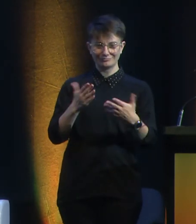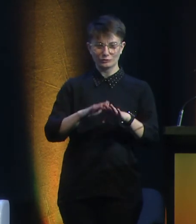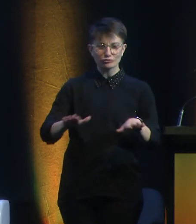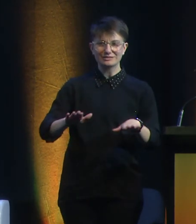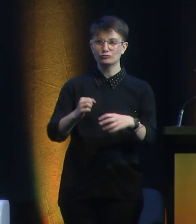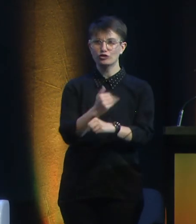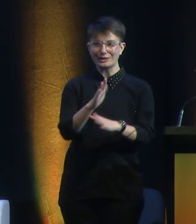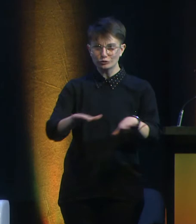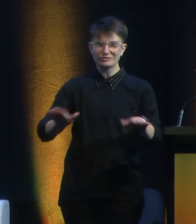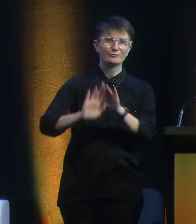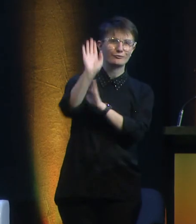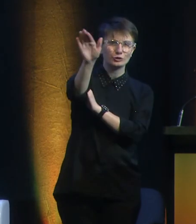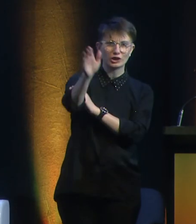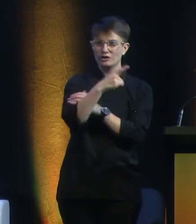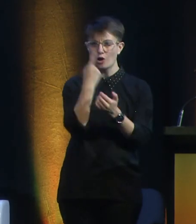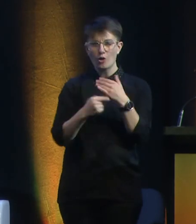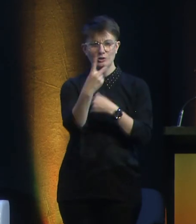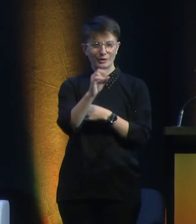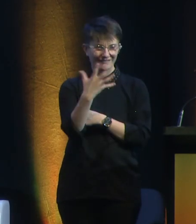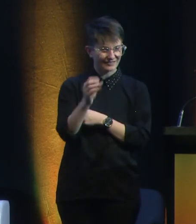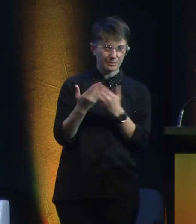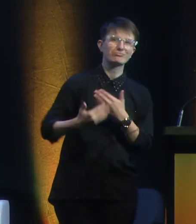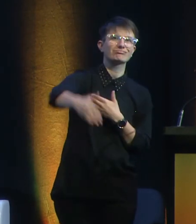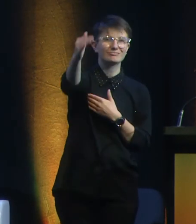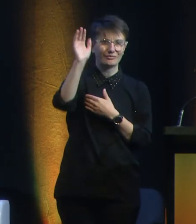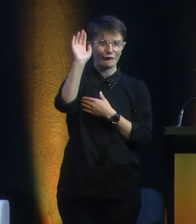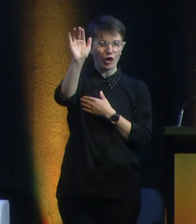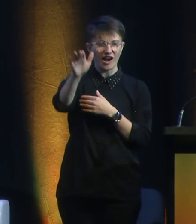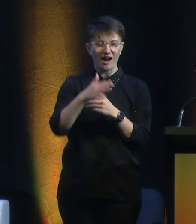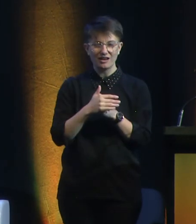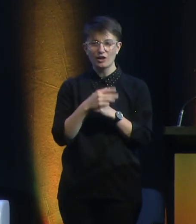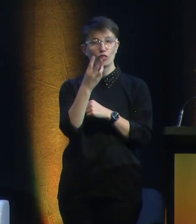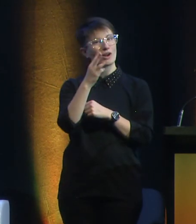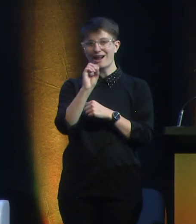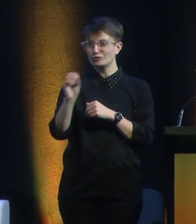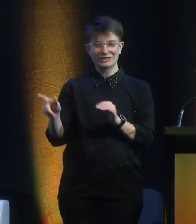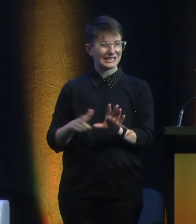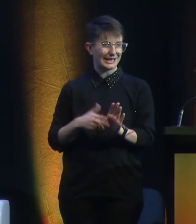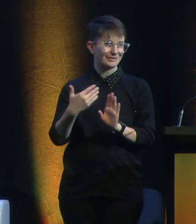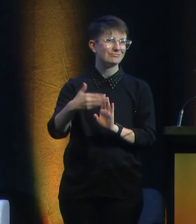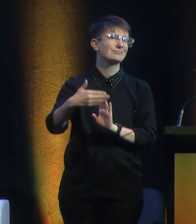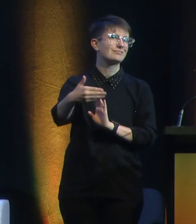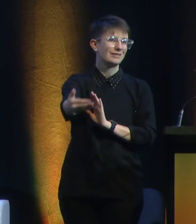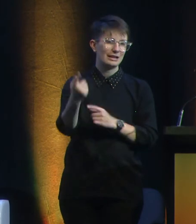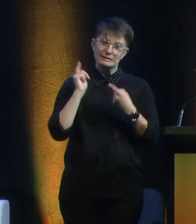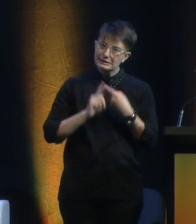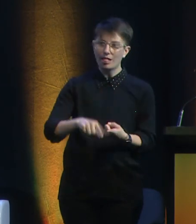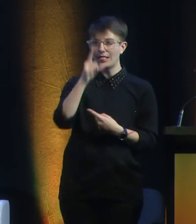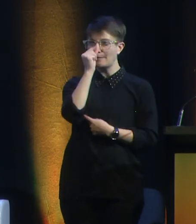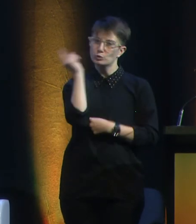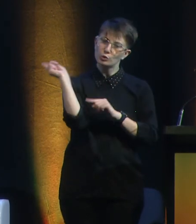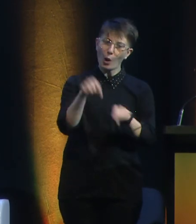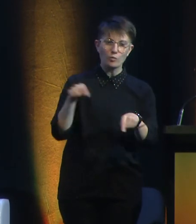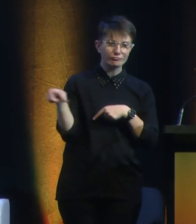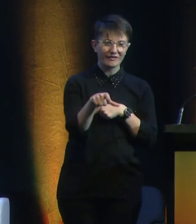2050, but in in 300 years’ time, in many generations, will still be able to enjoy what